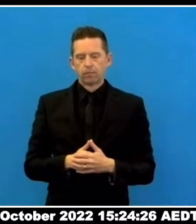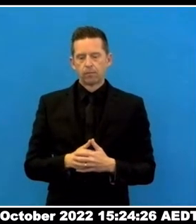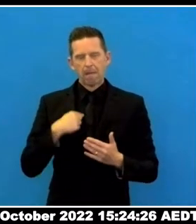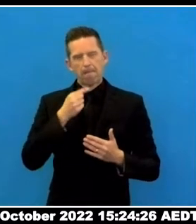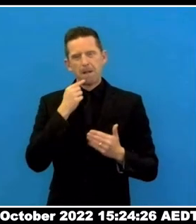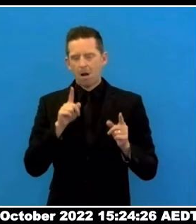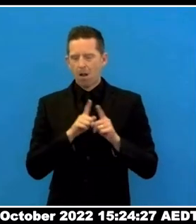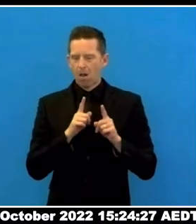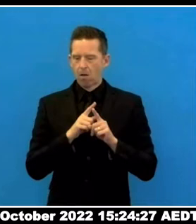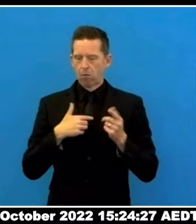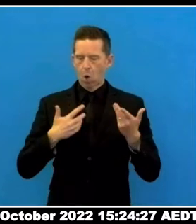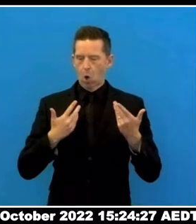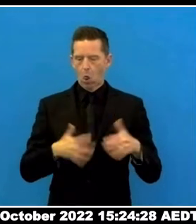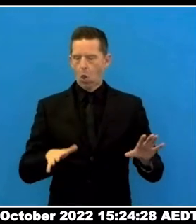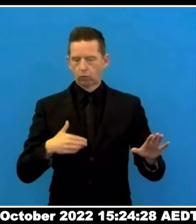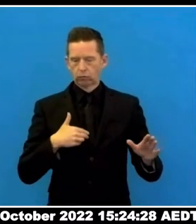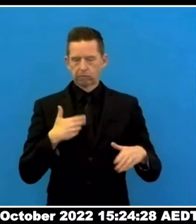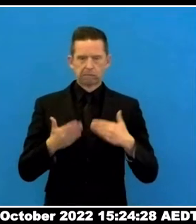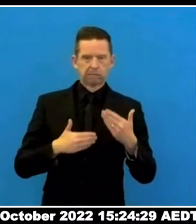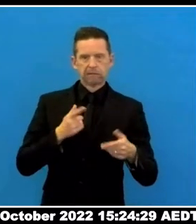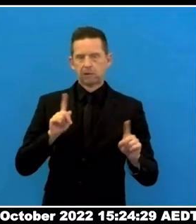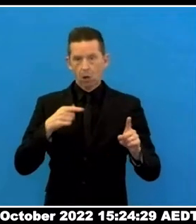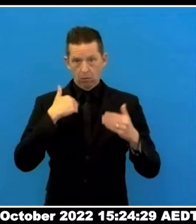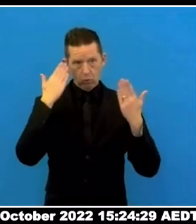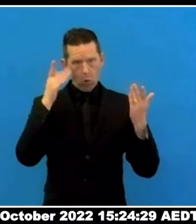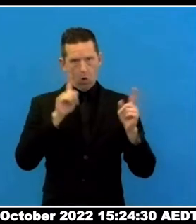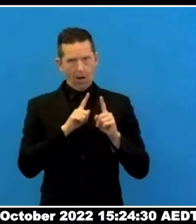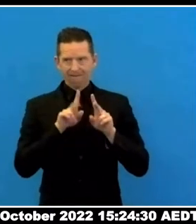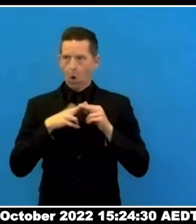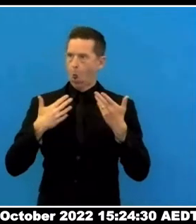and then they state if you get lost just call 000 if you are in trouble.